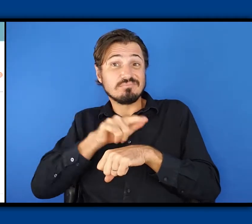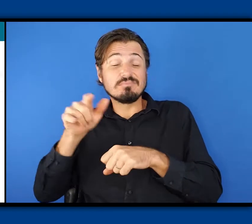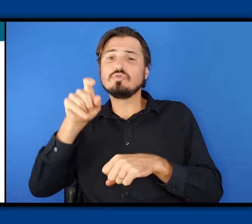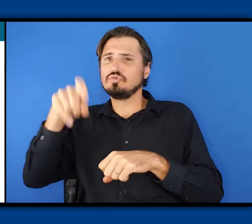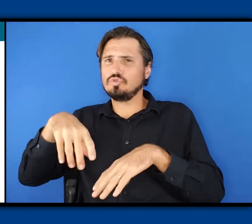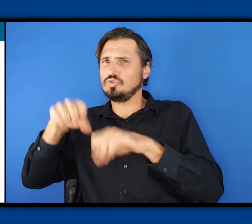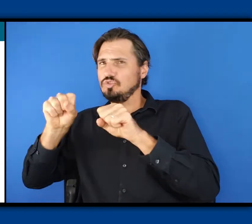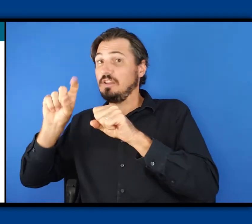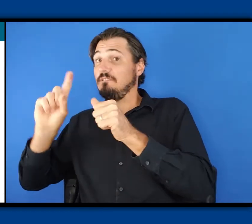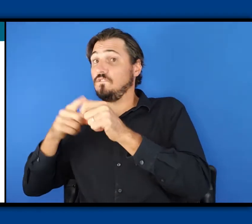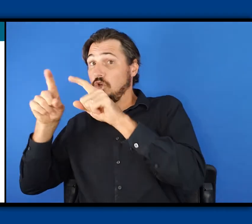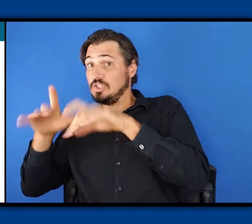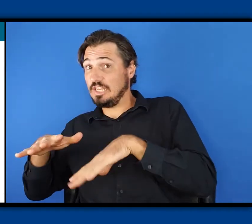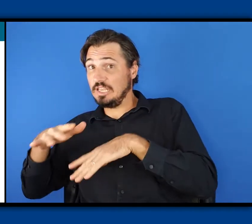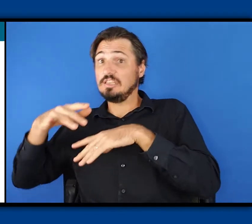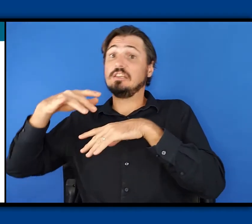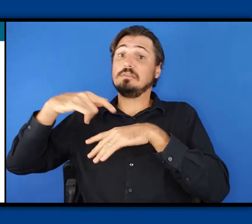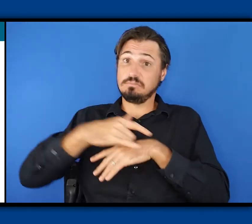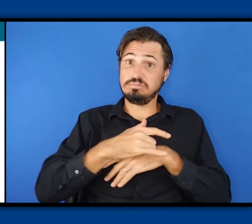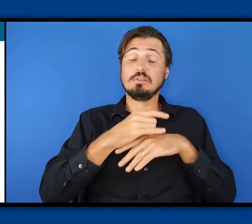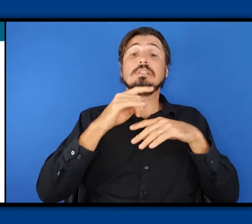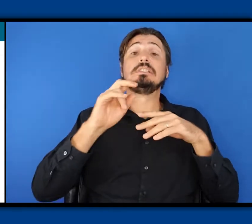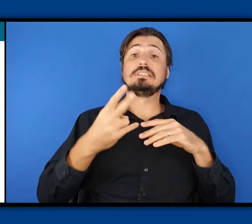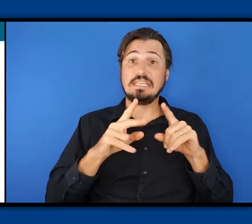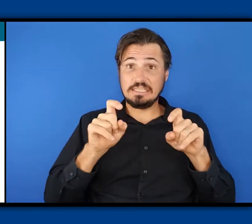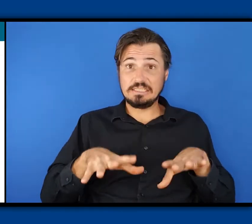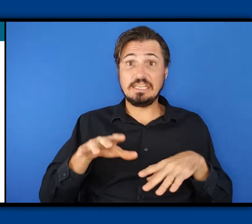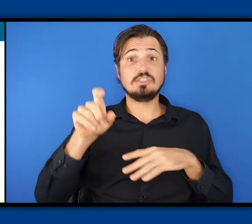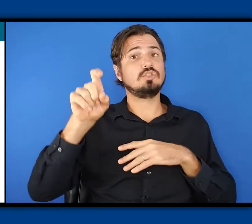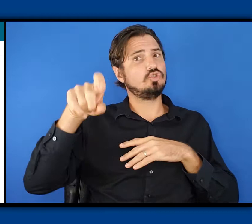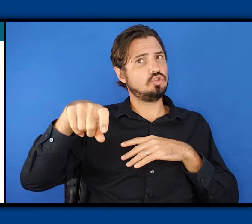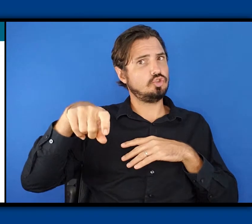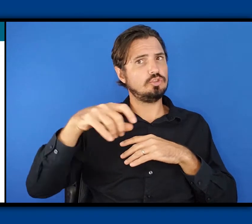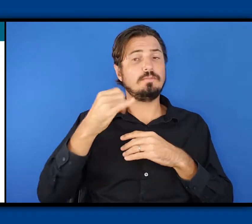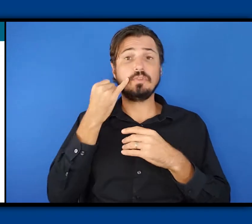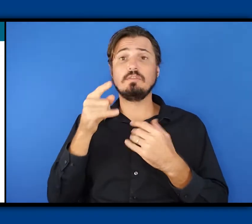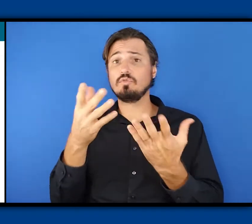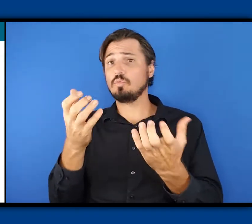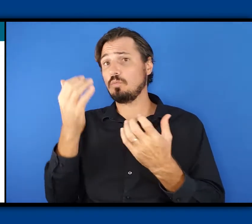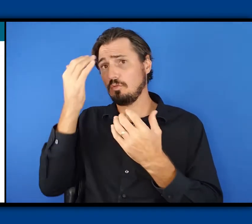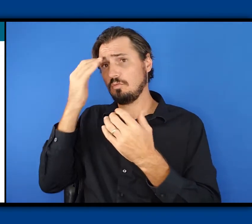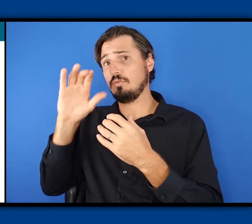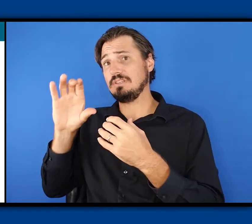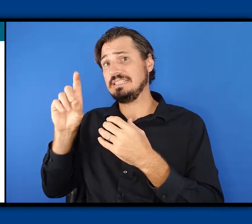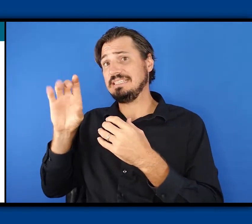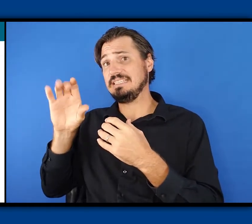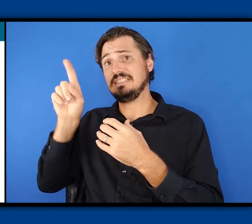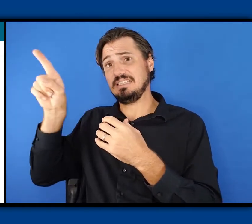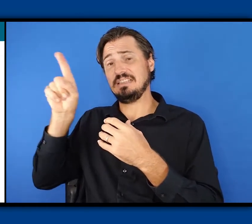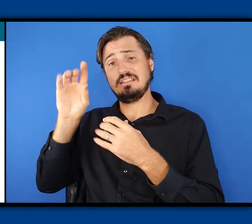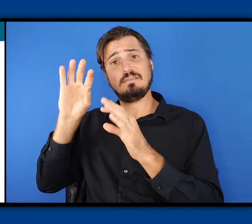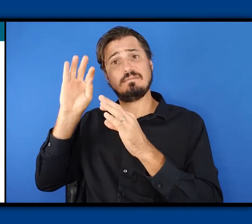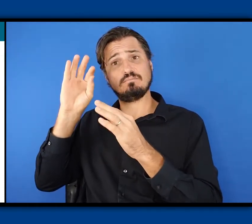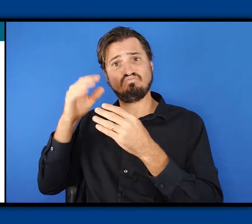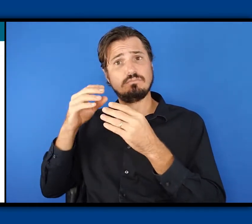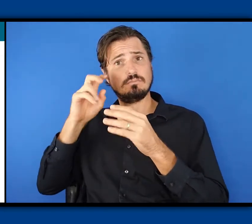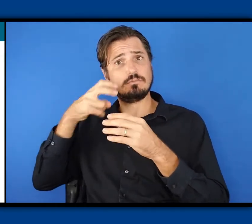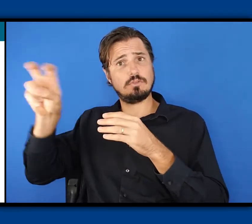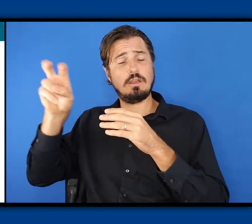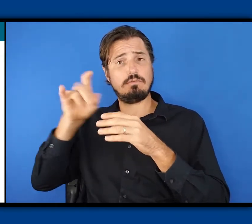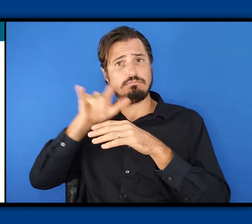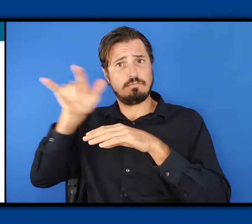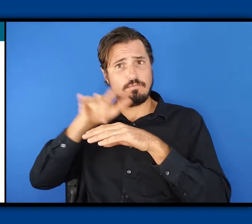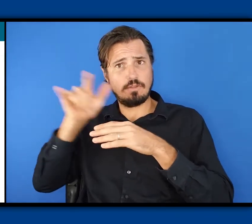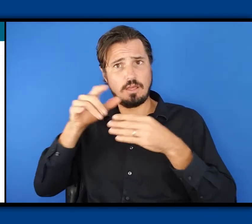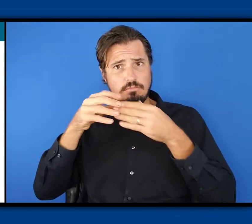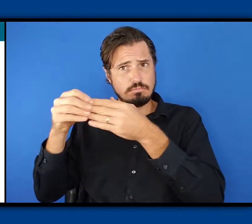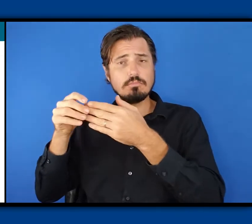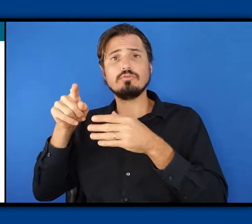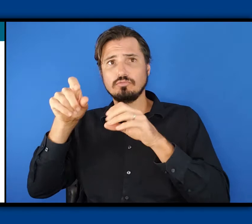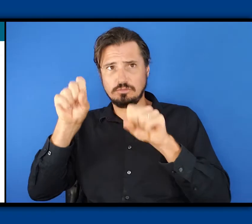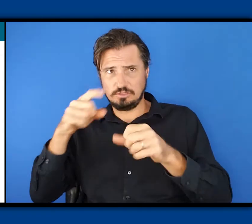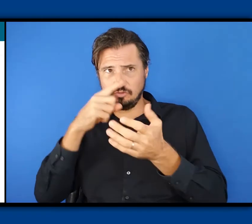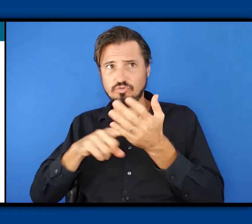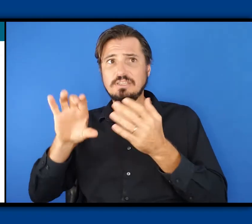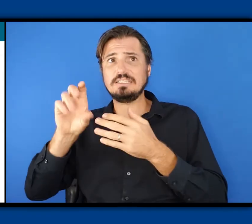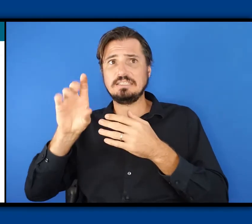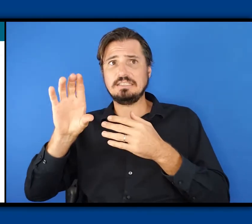CDC’s travel guidelines, visit cdc.gov/covid-19/travel